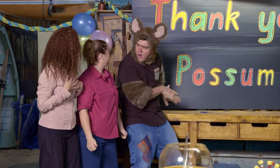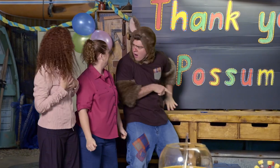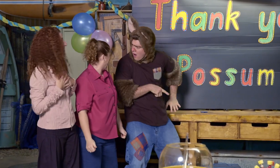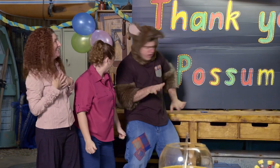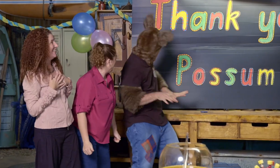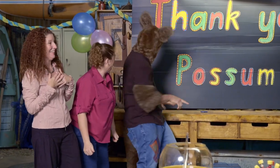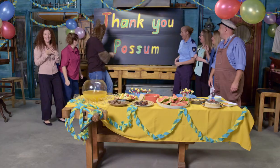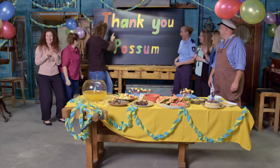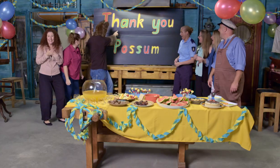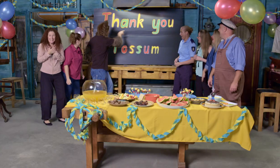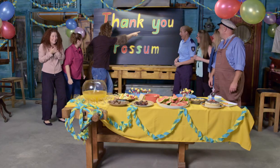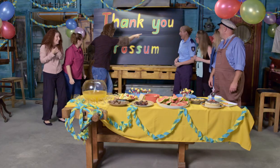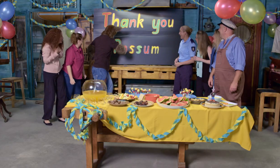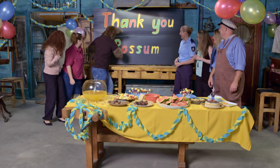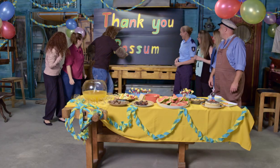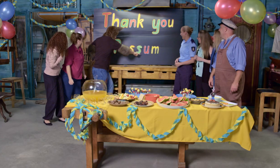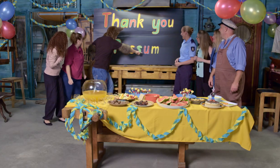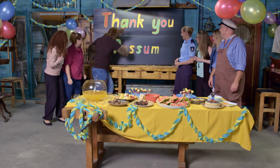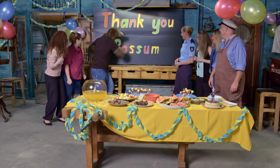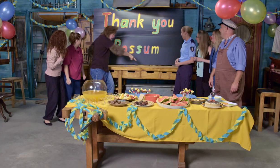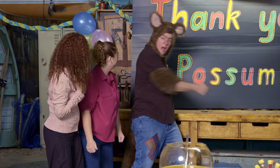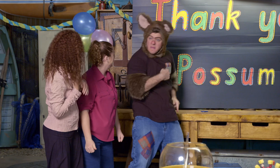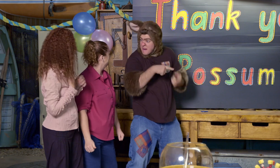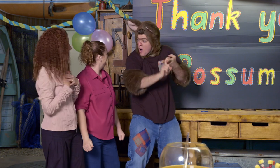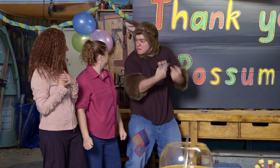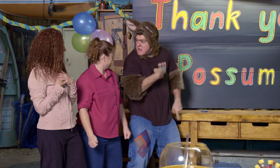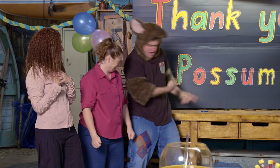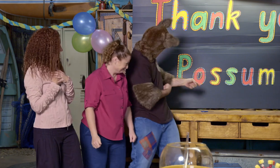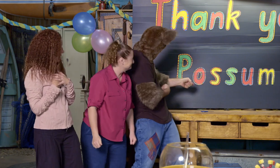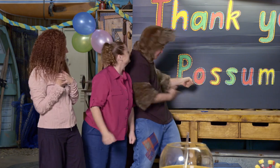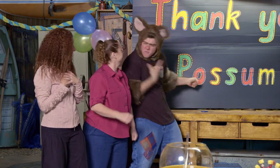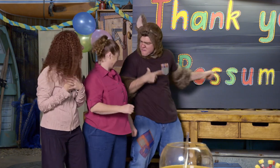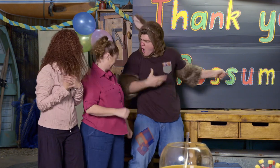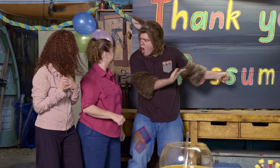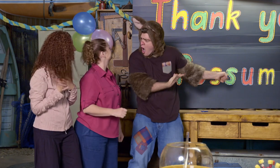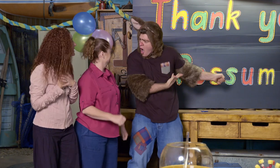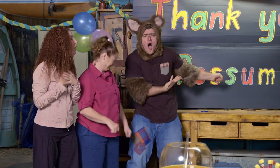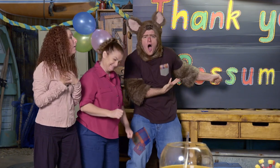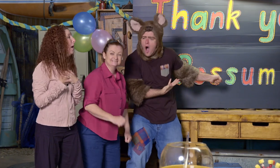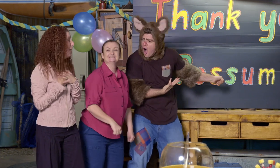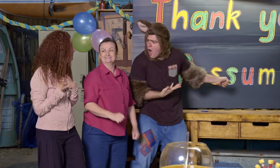Huh? "Thank you...Possum"?! That's me! Yes! W-why?!